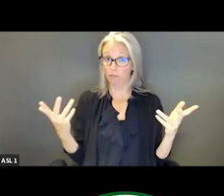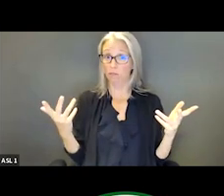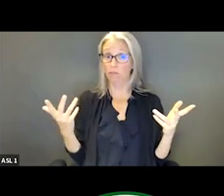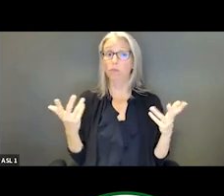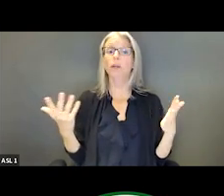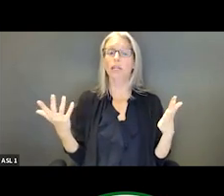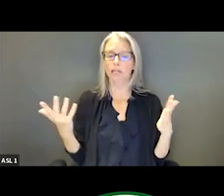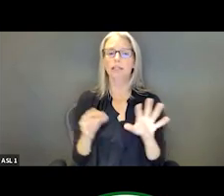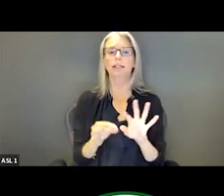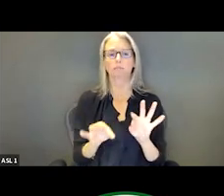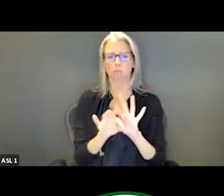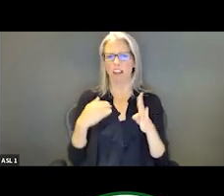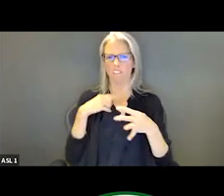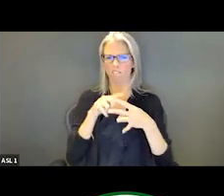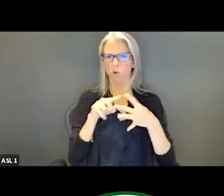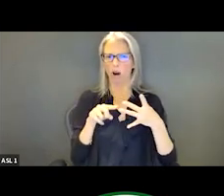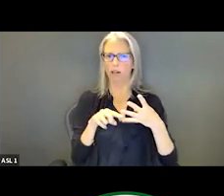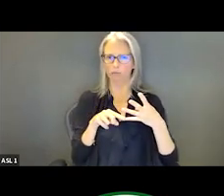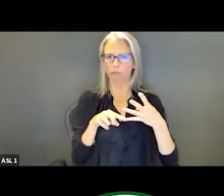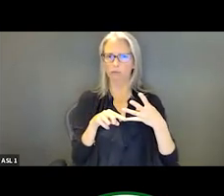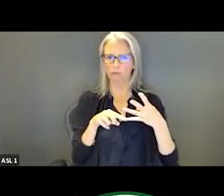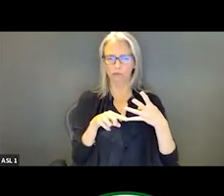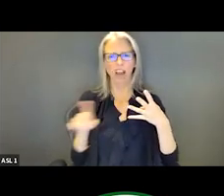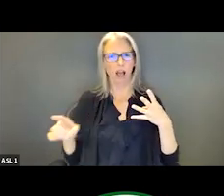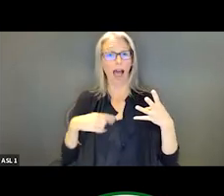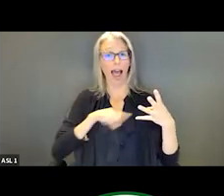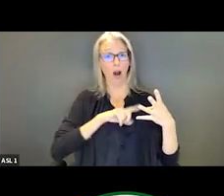Alright, team member with the site impairment, they're often unable to get close enough to